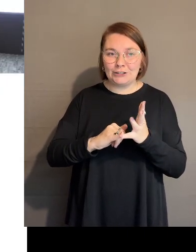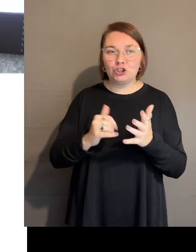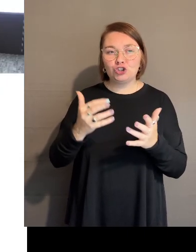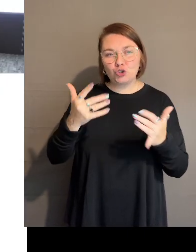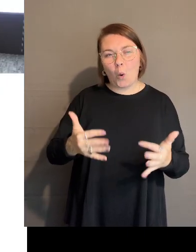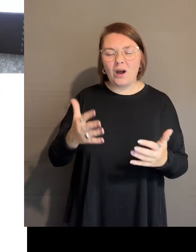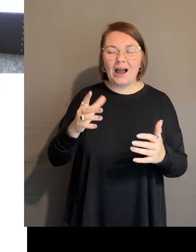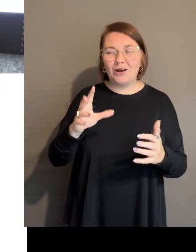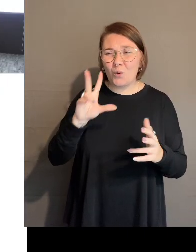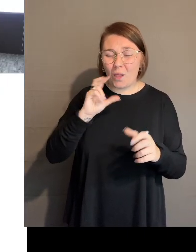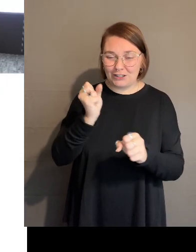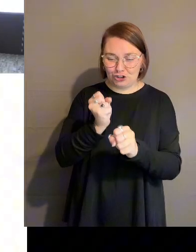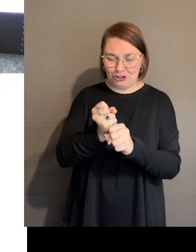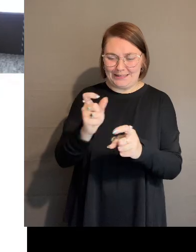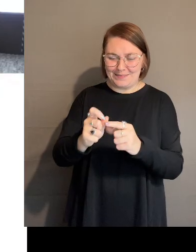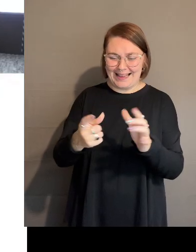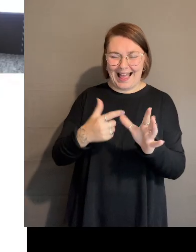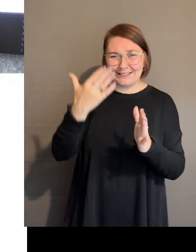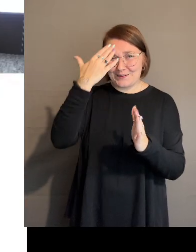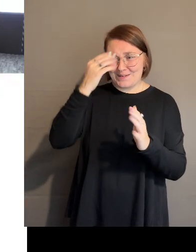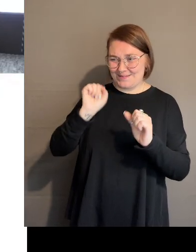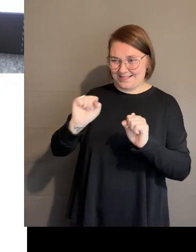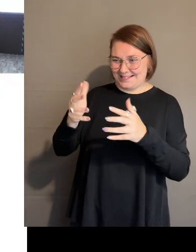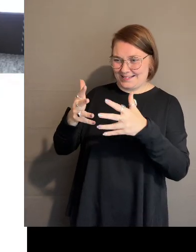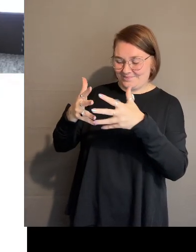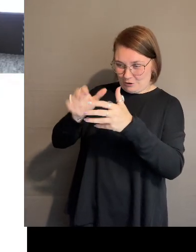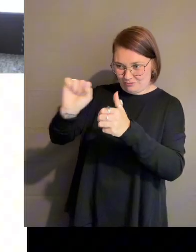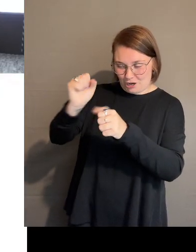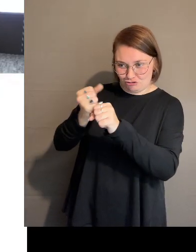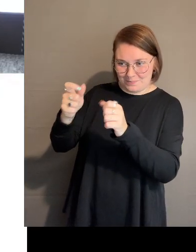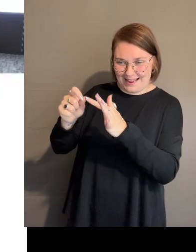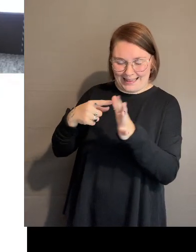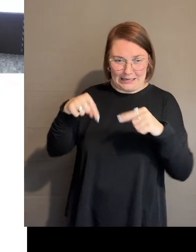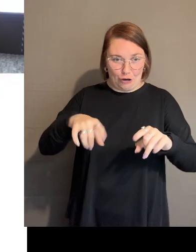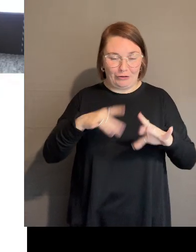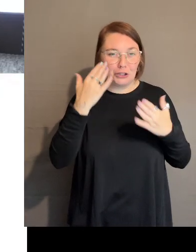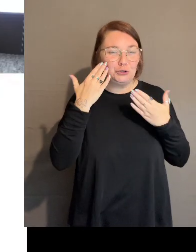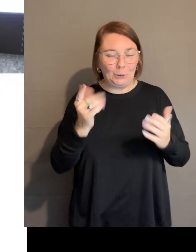I'm gonna say GPA, because I don't know what's… what… what it's called. And then,